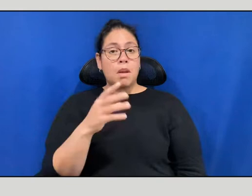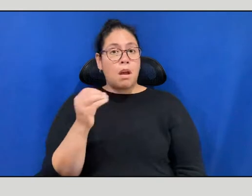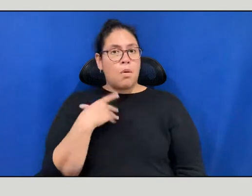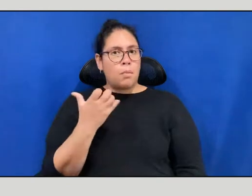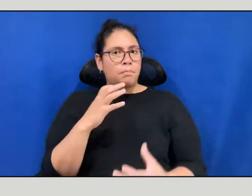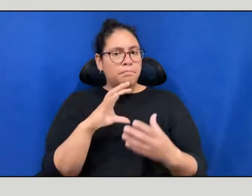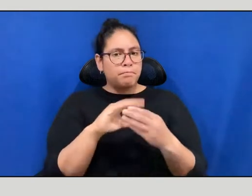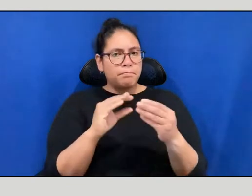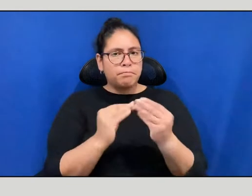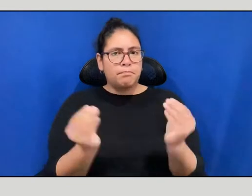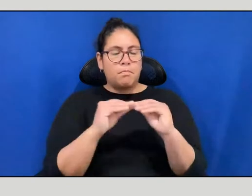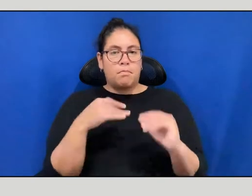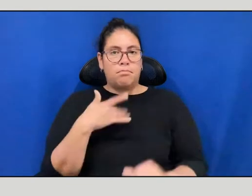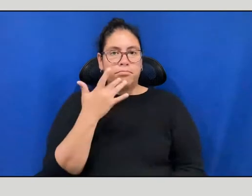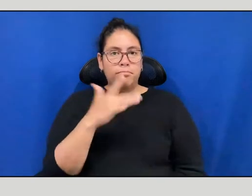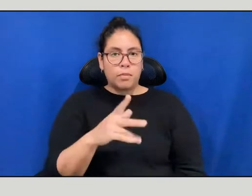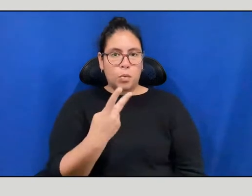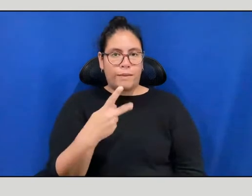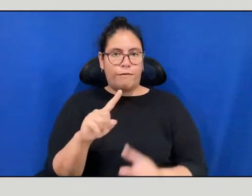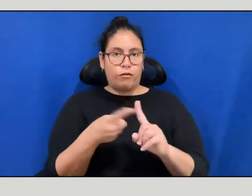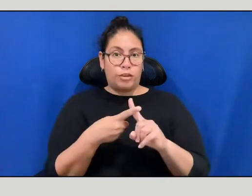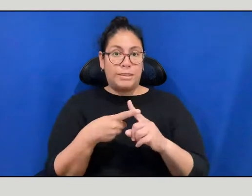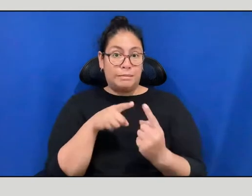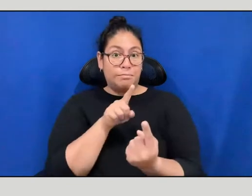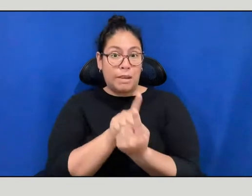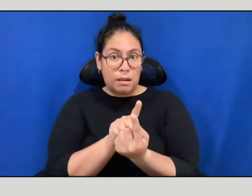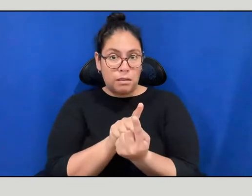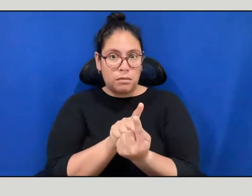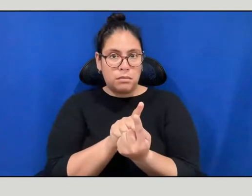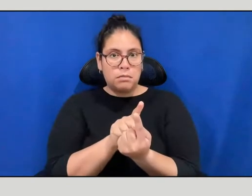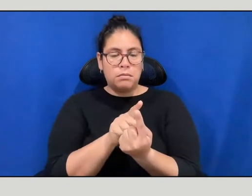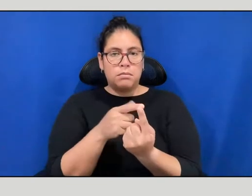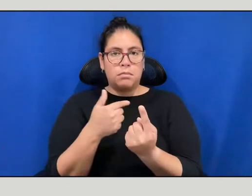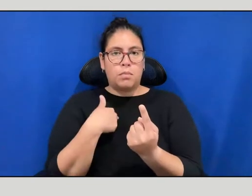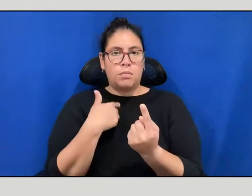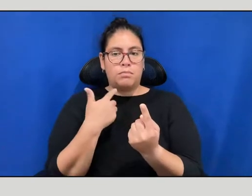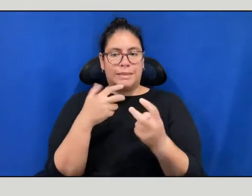to sit with you on that main street in Loiza in your space,